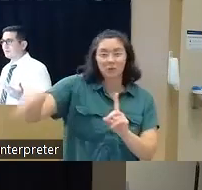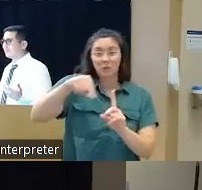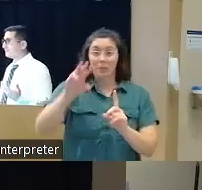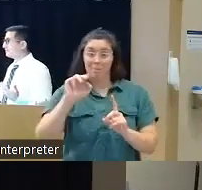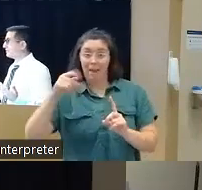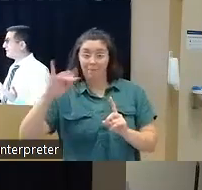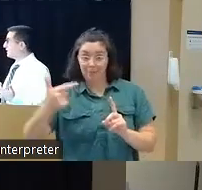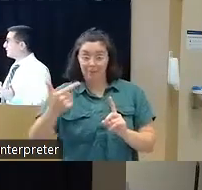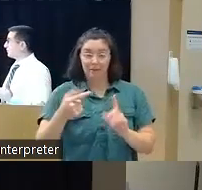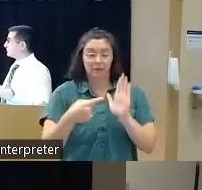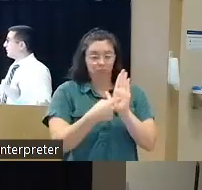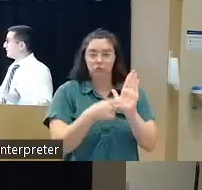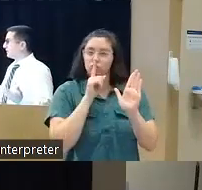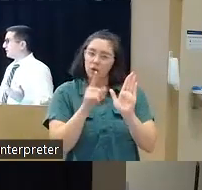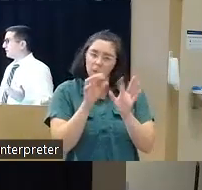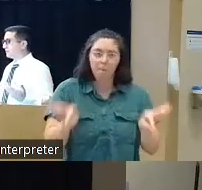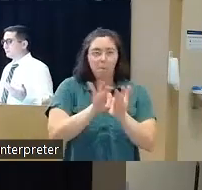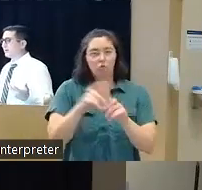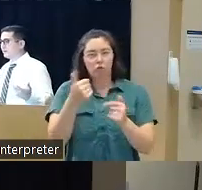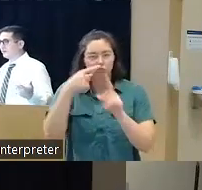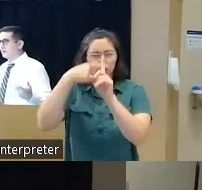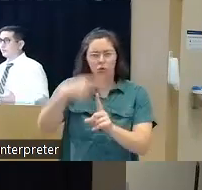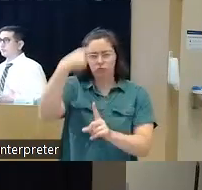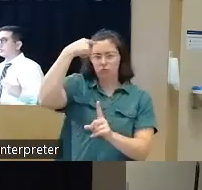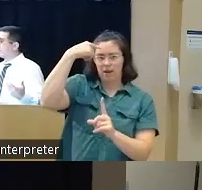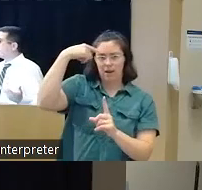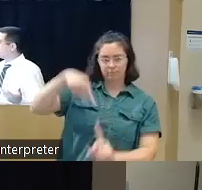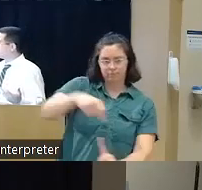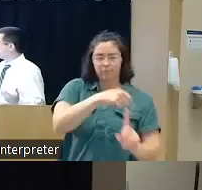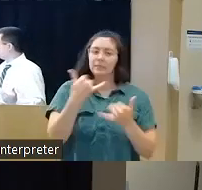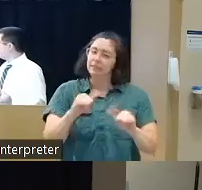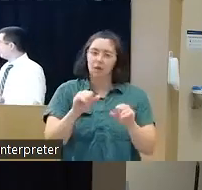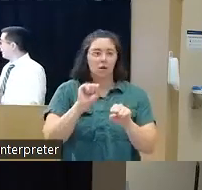great way to potentially start targeting the brain there's still a lot of work to do you